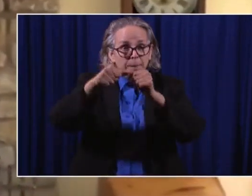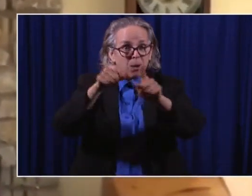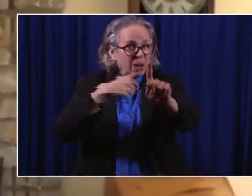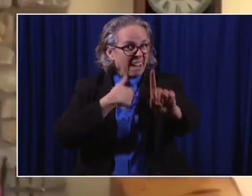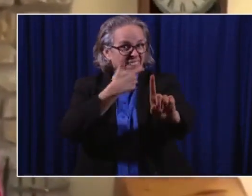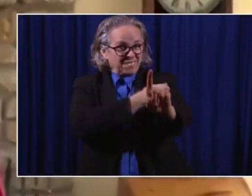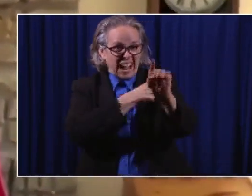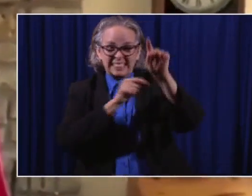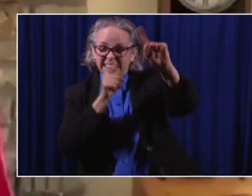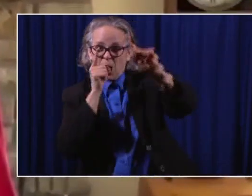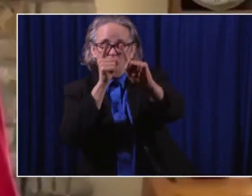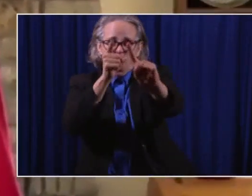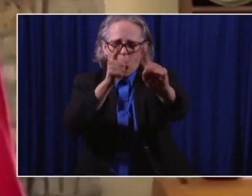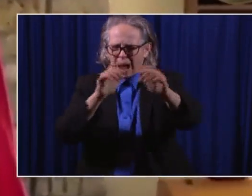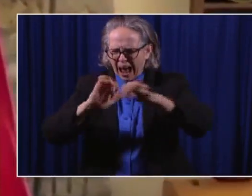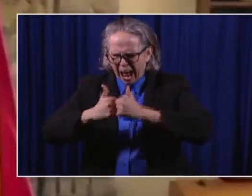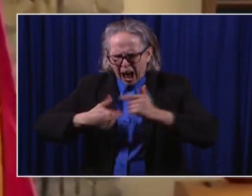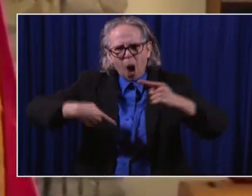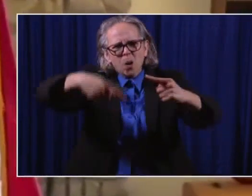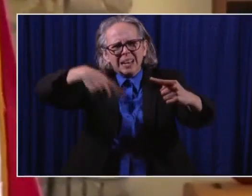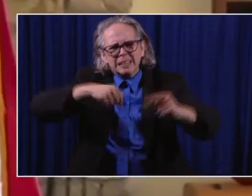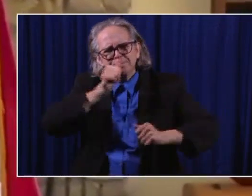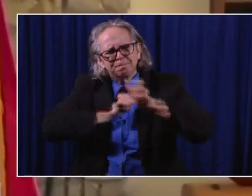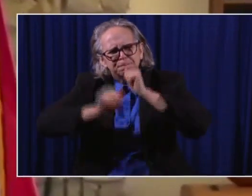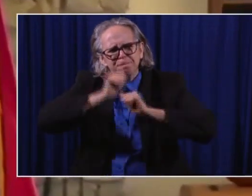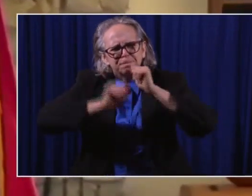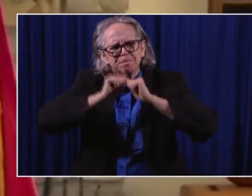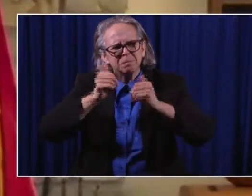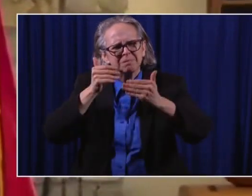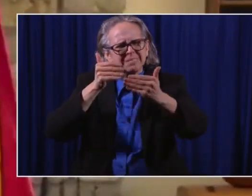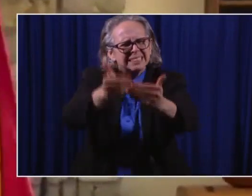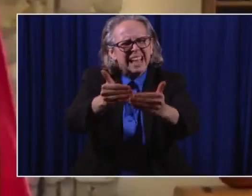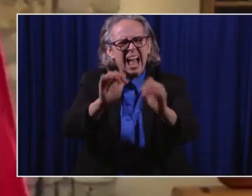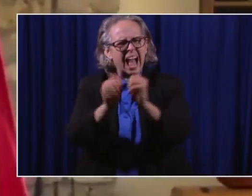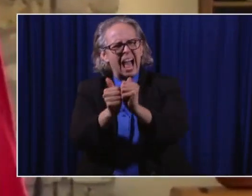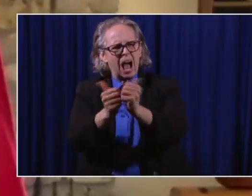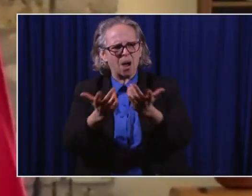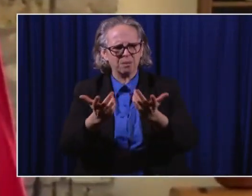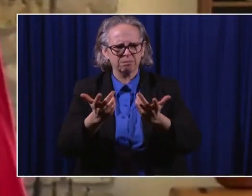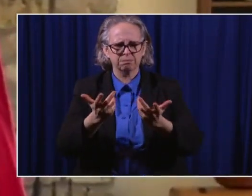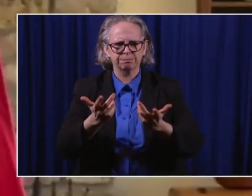LET'S TALK ABOUT THE BRIDGE WE